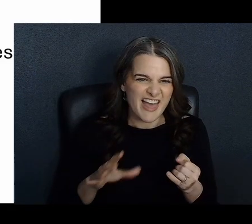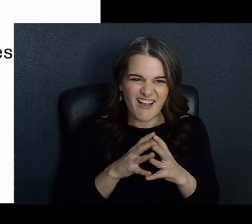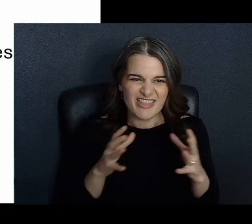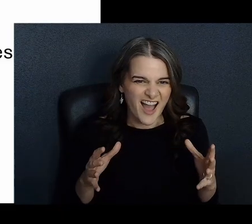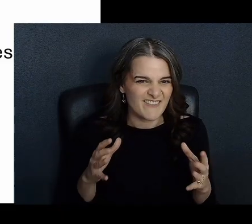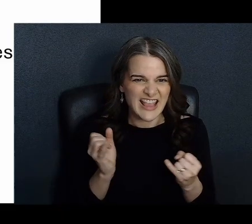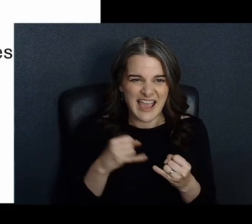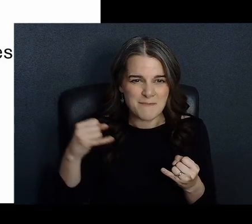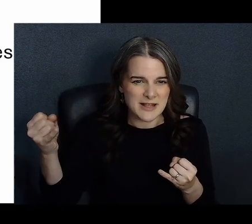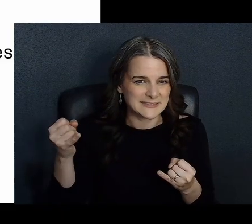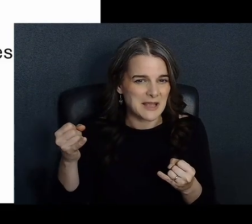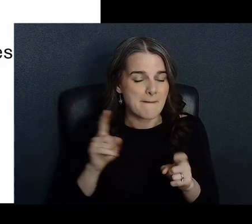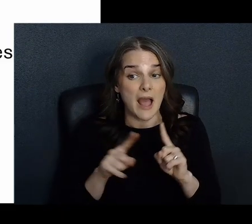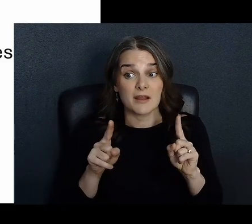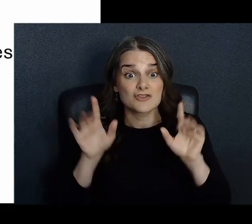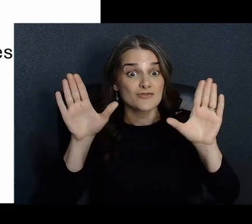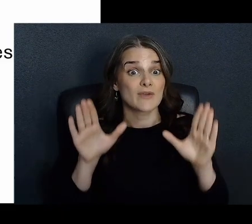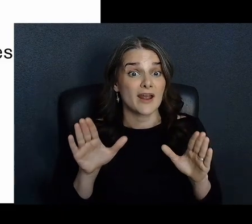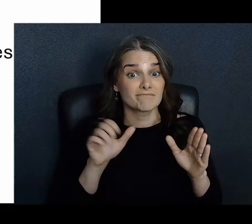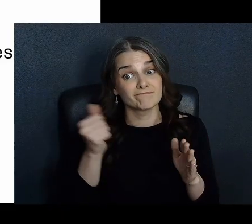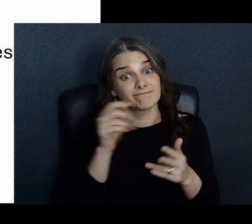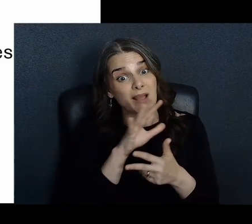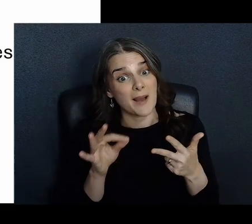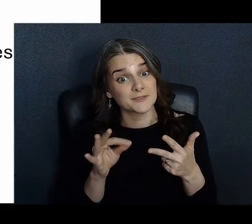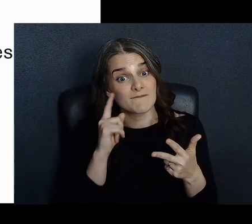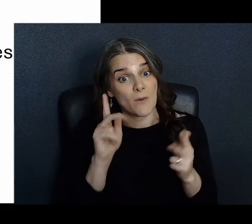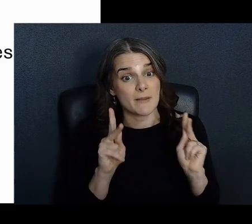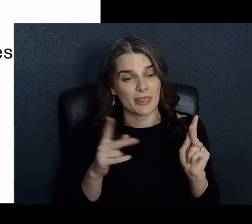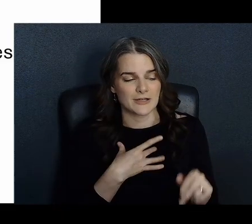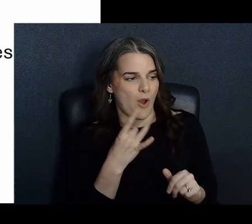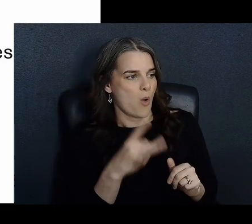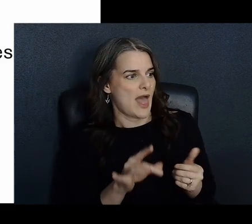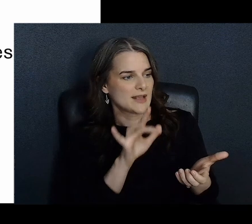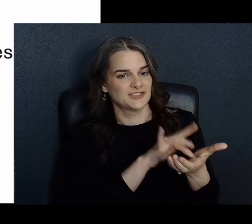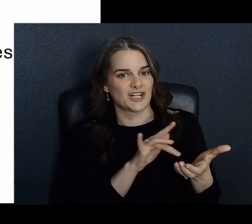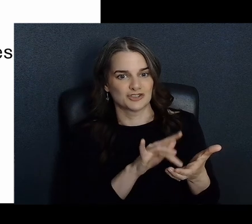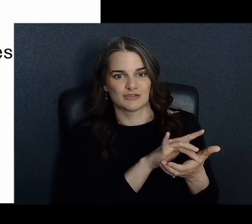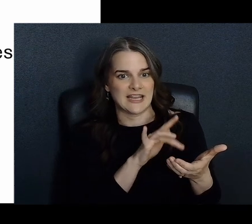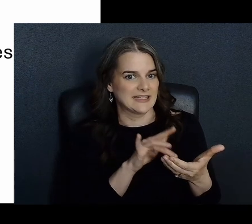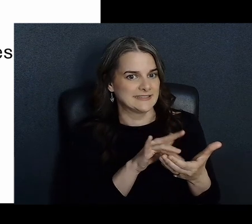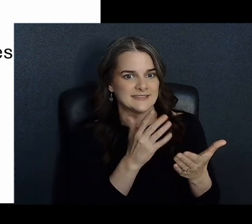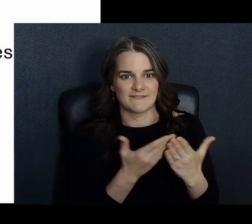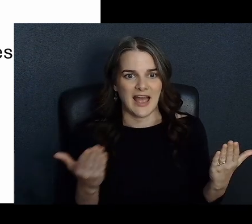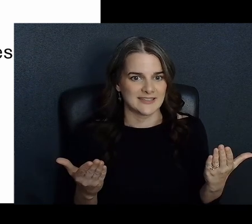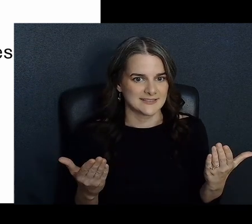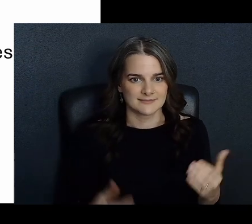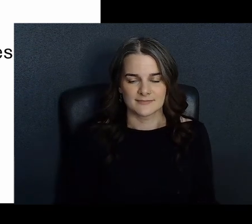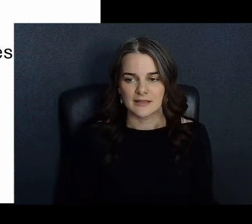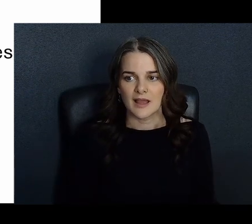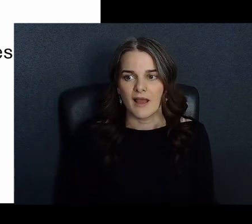that don't like using the touch screen type of devices. So first I'm going to start with-- where is my OrCam?